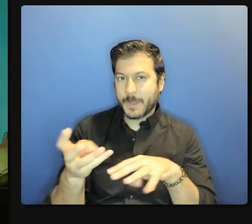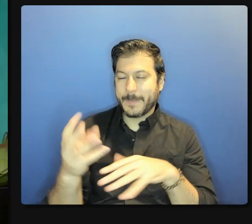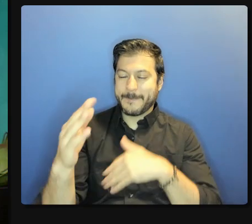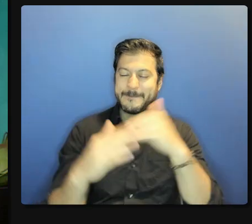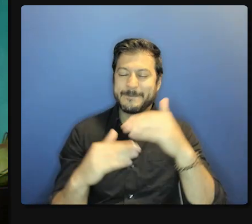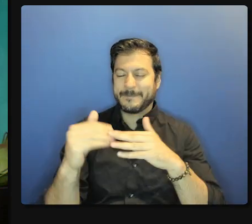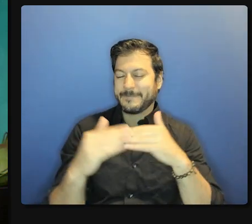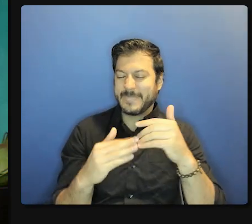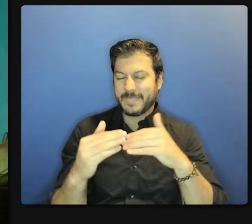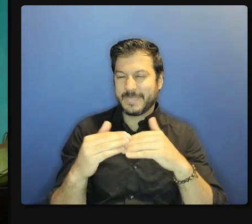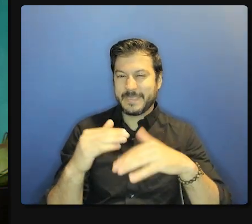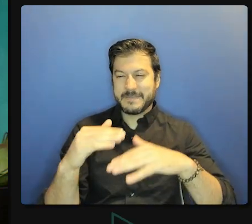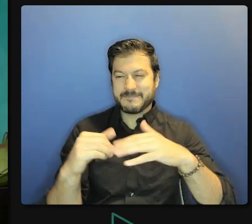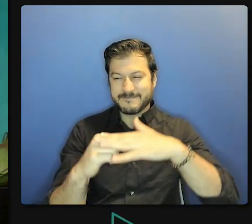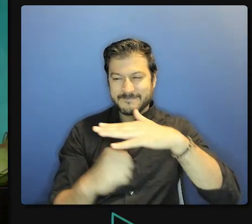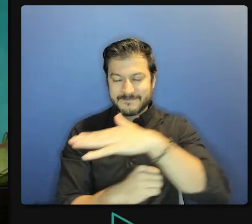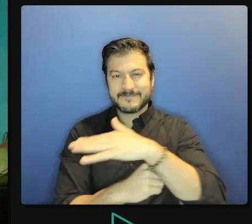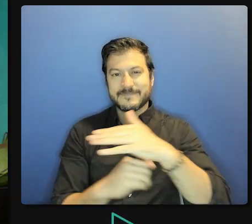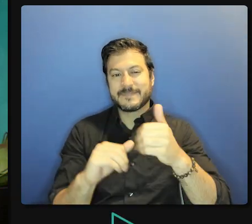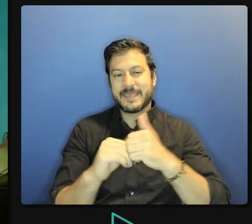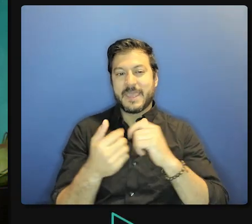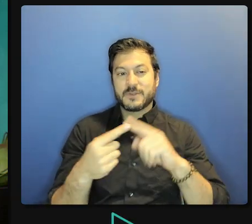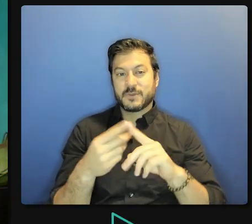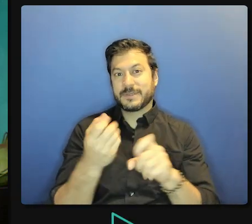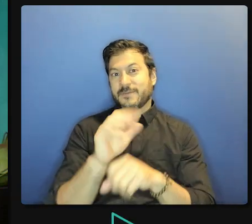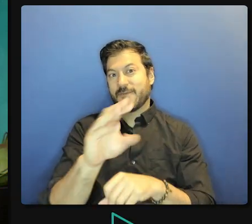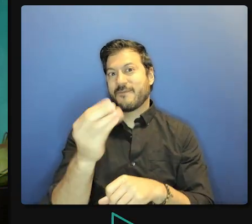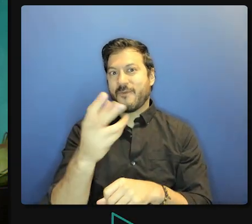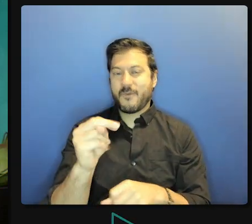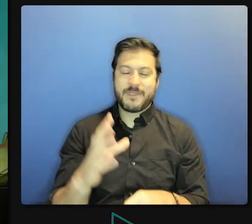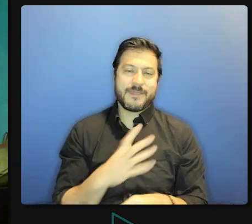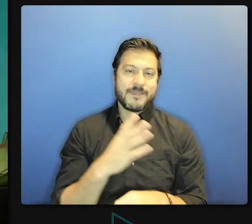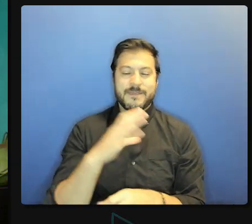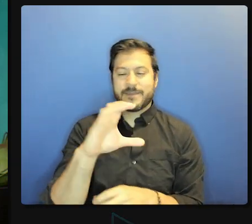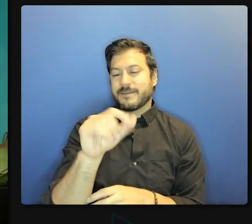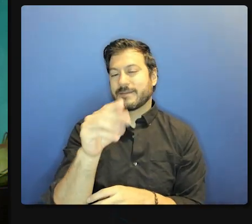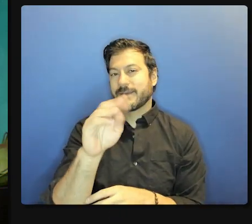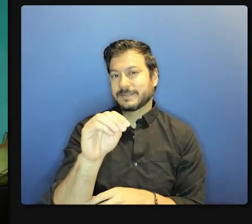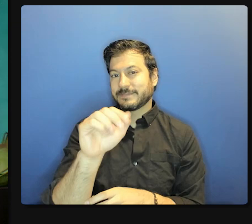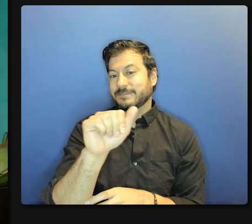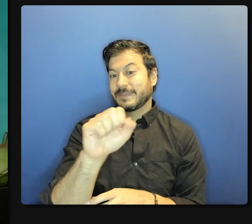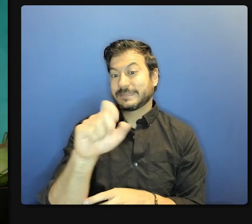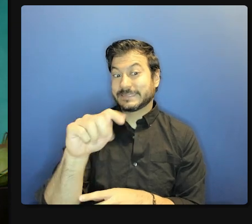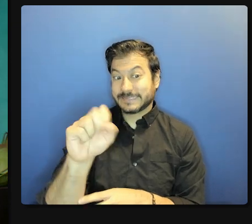the basic building blocks of touch and how to add your own custom assets